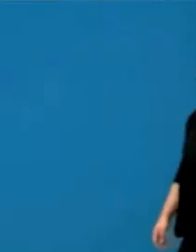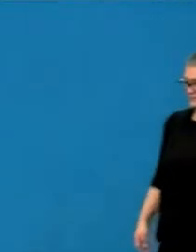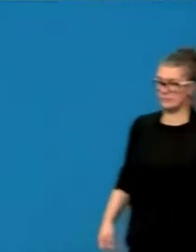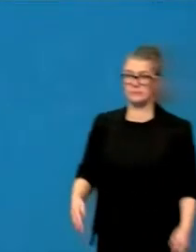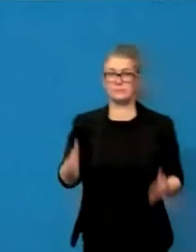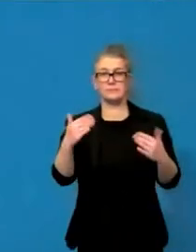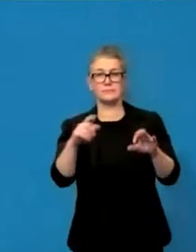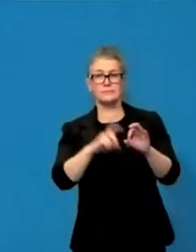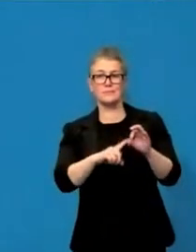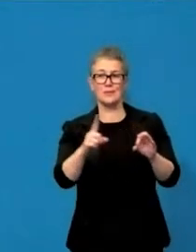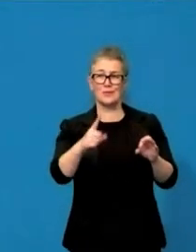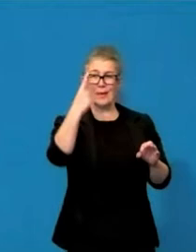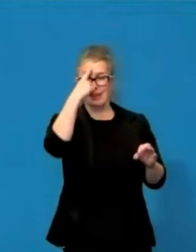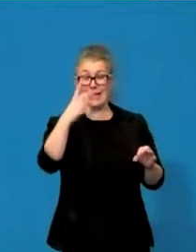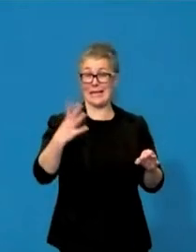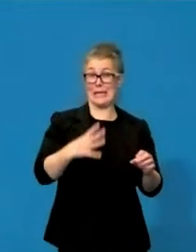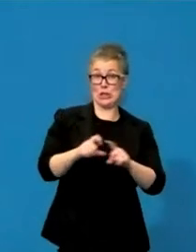be right way for Aboriginal people and your family?